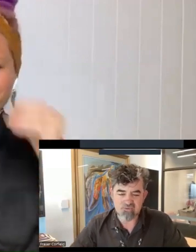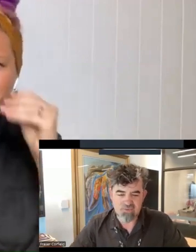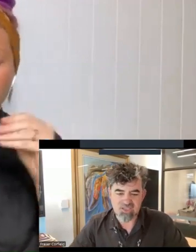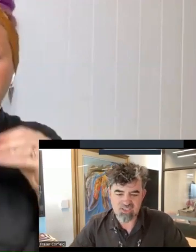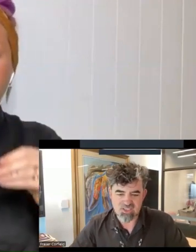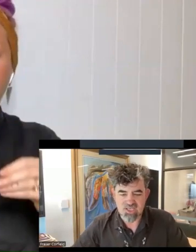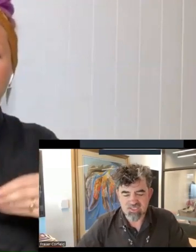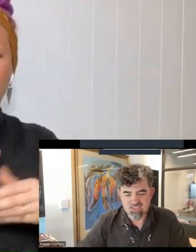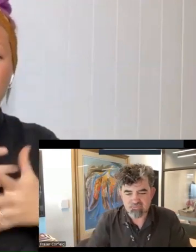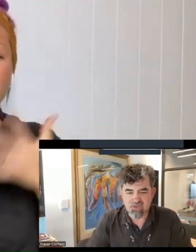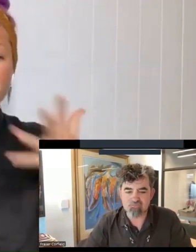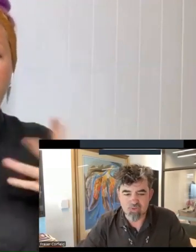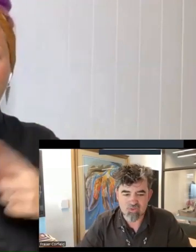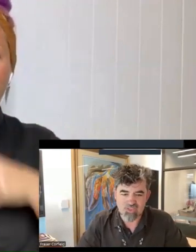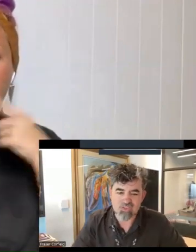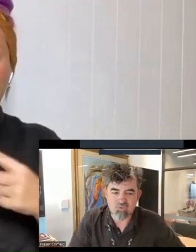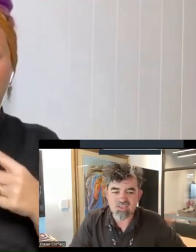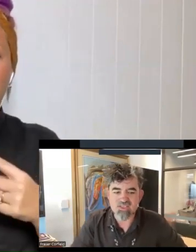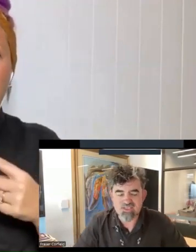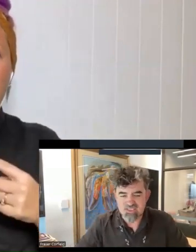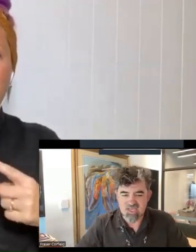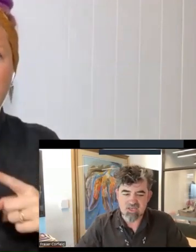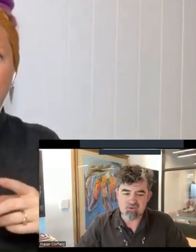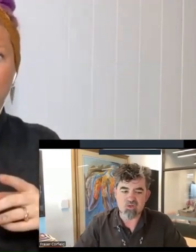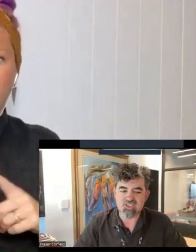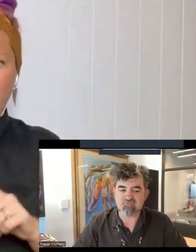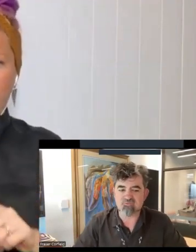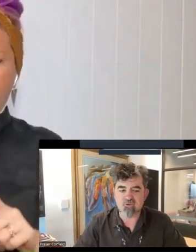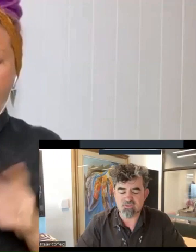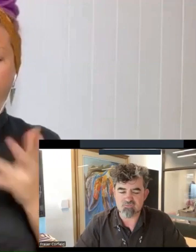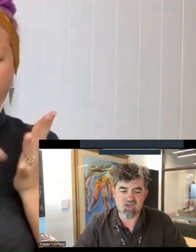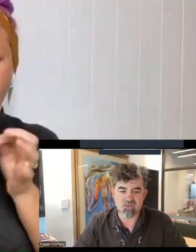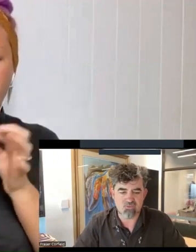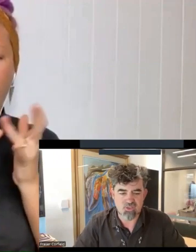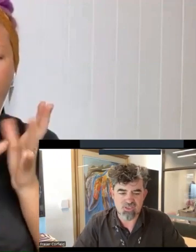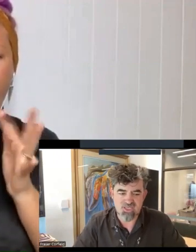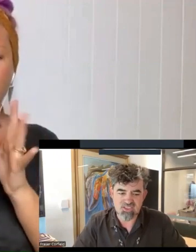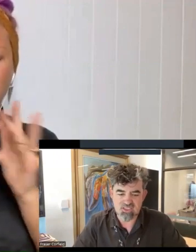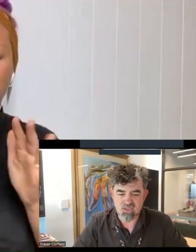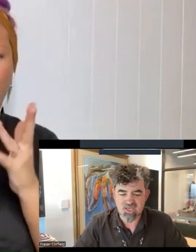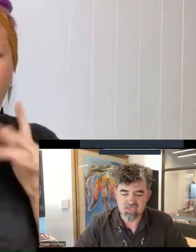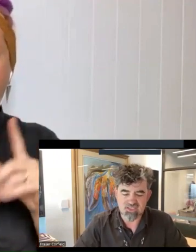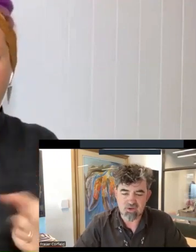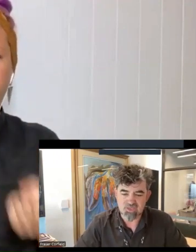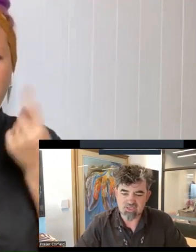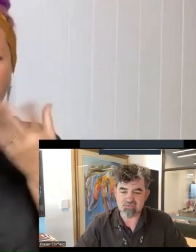information that has to be on boarded to understand what's involved in running an organization, like ATYP is